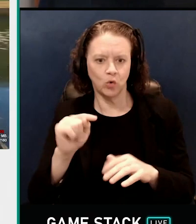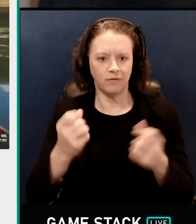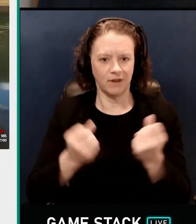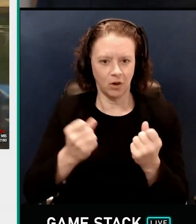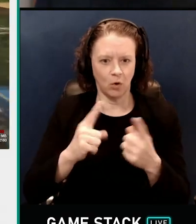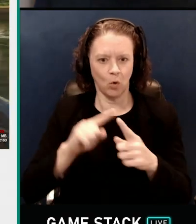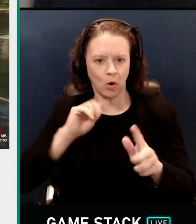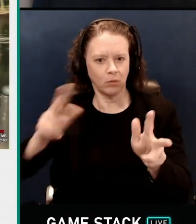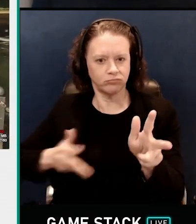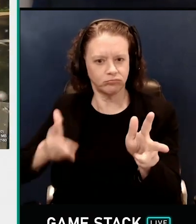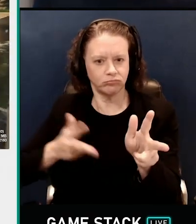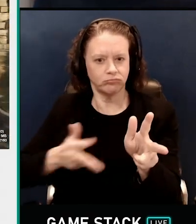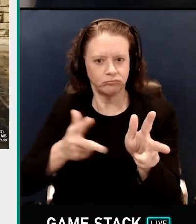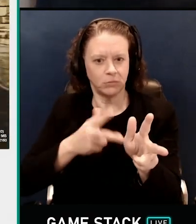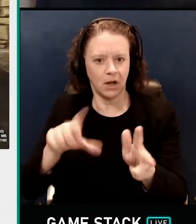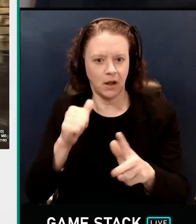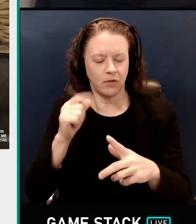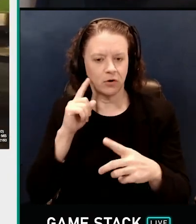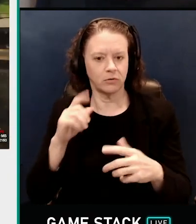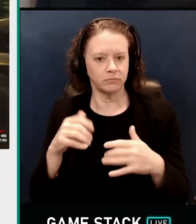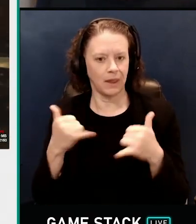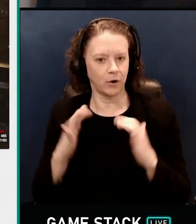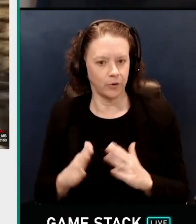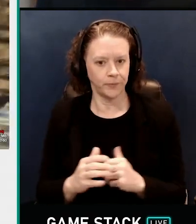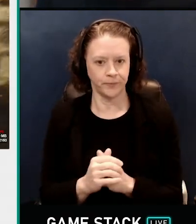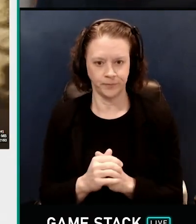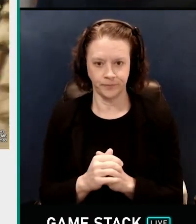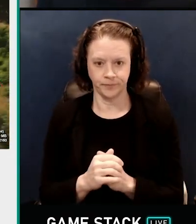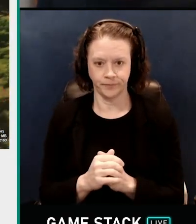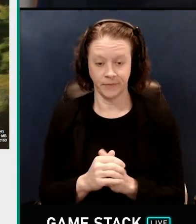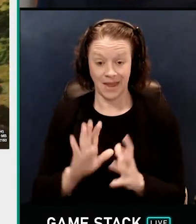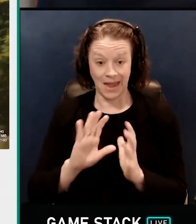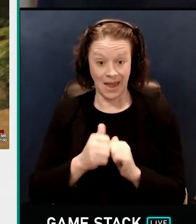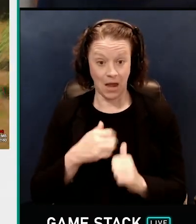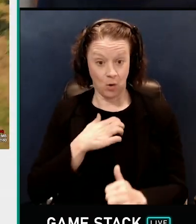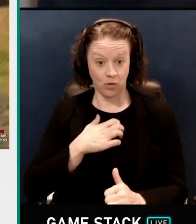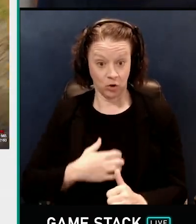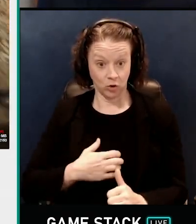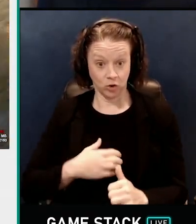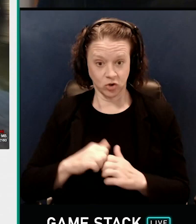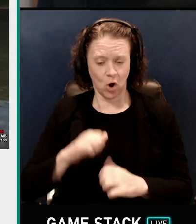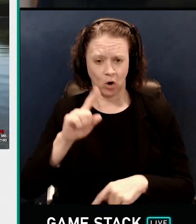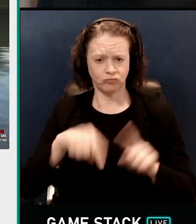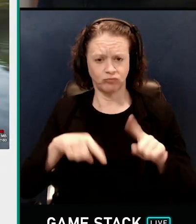And finally one of one of the most powerful aspects of operating is how the edges are completely dynamic.